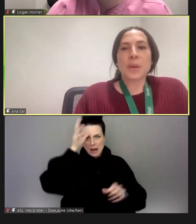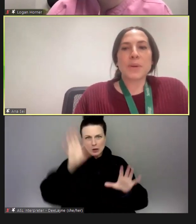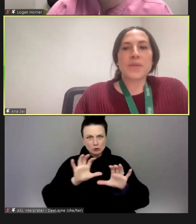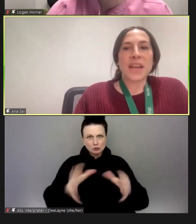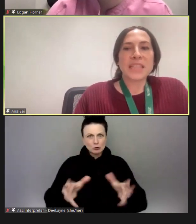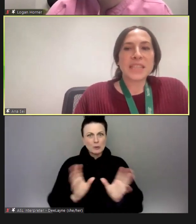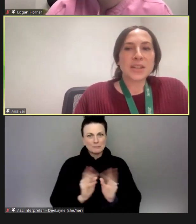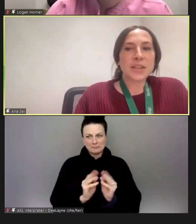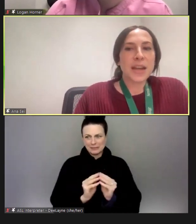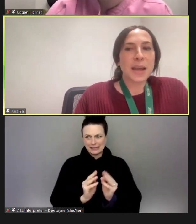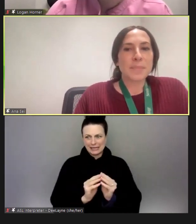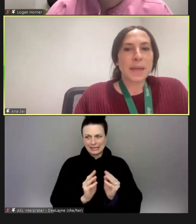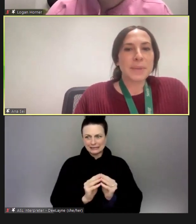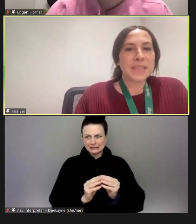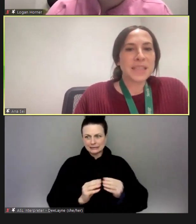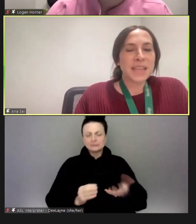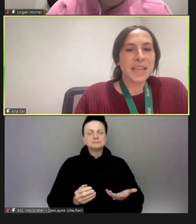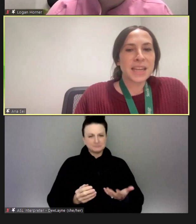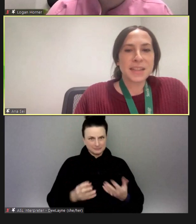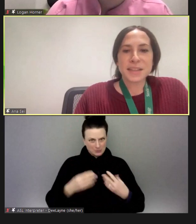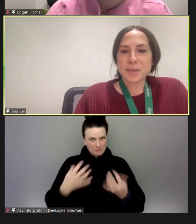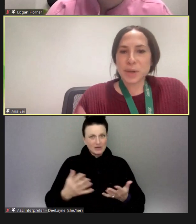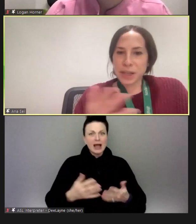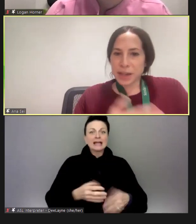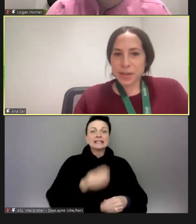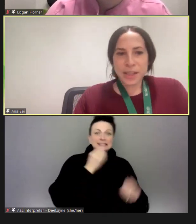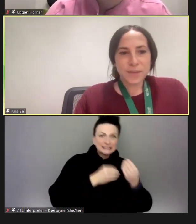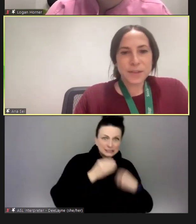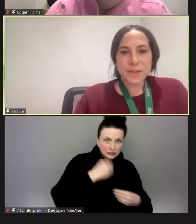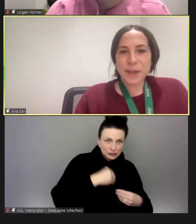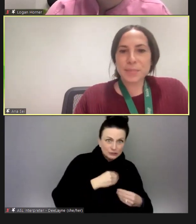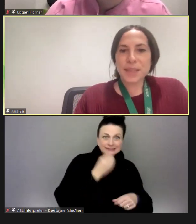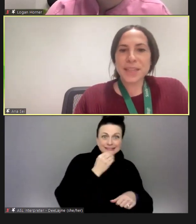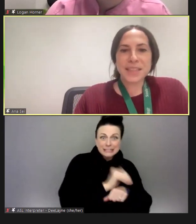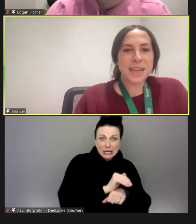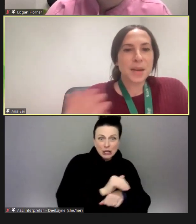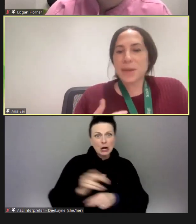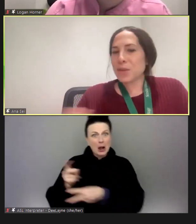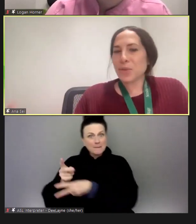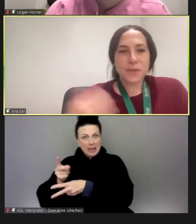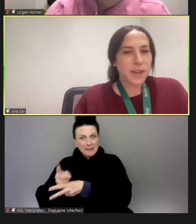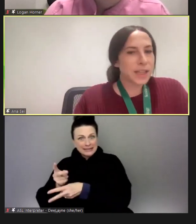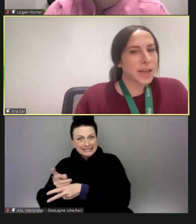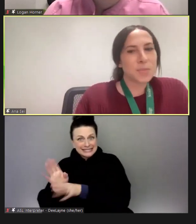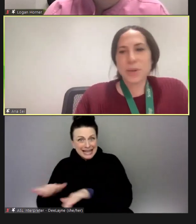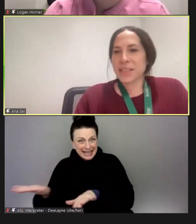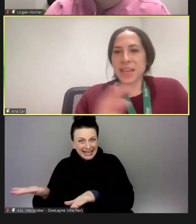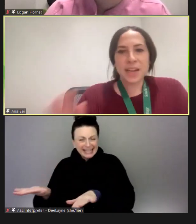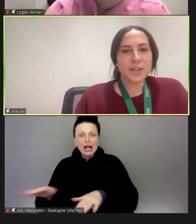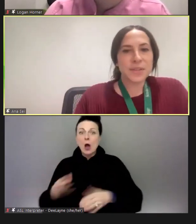provide dinner and babysitting it's a pretty good deal for families they come